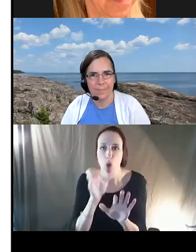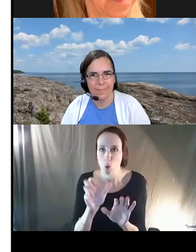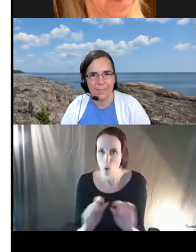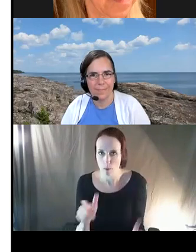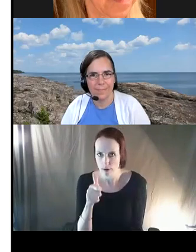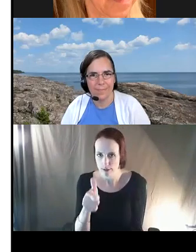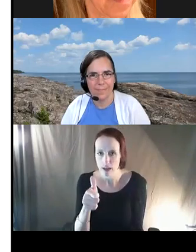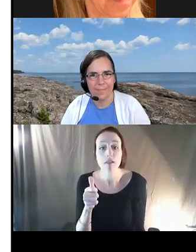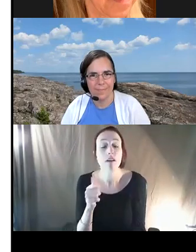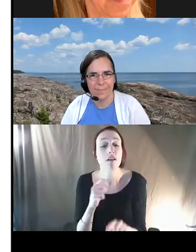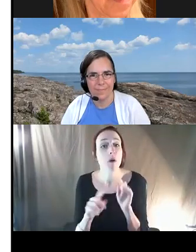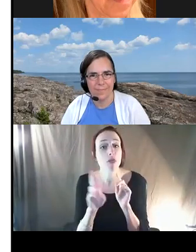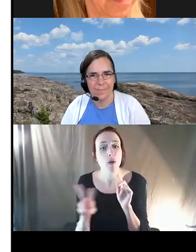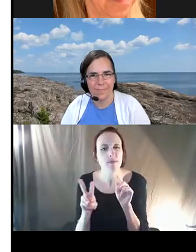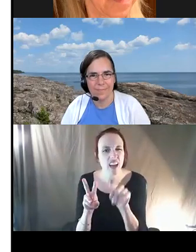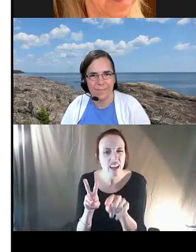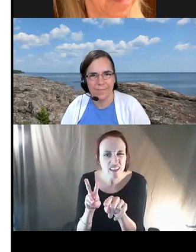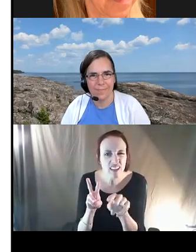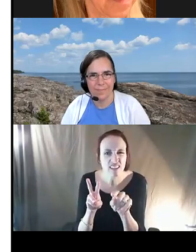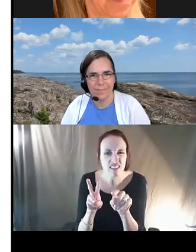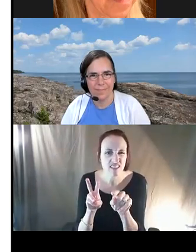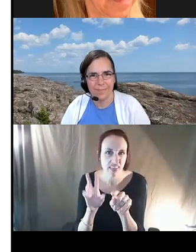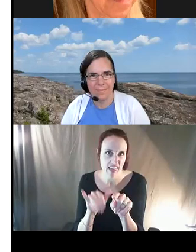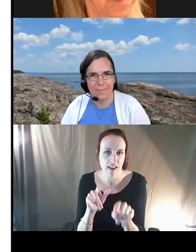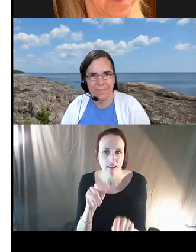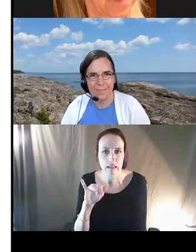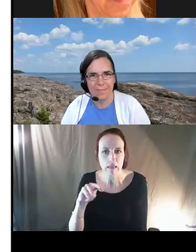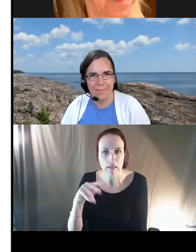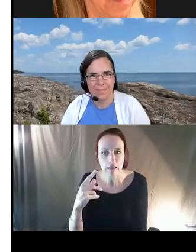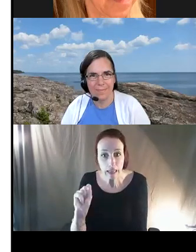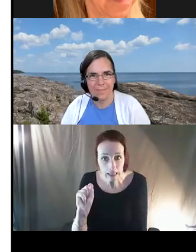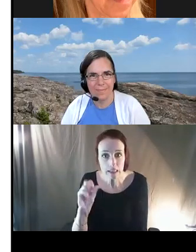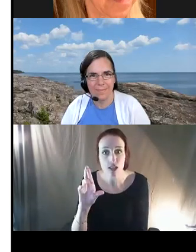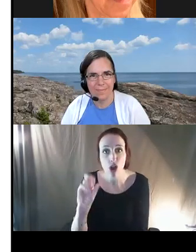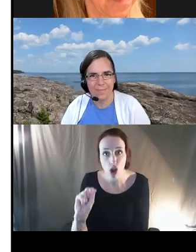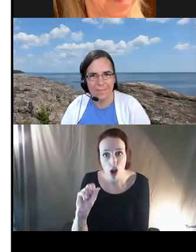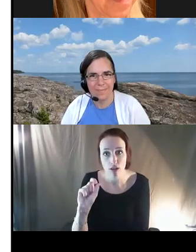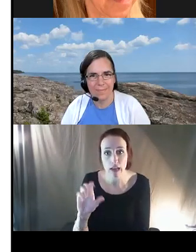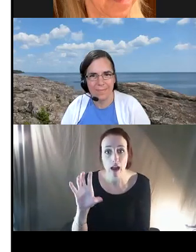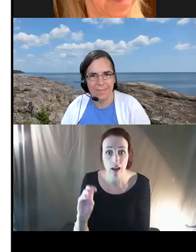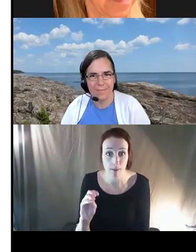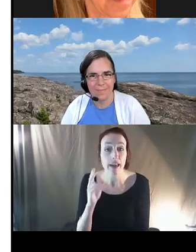You can see the visualings competing for our